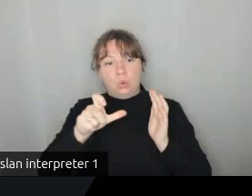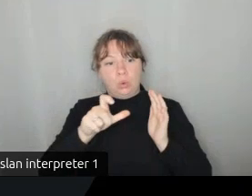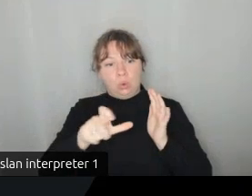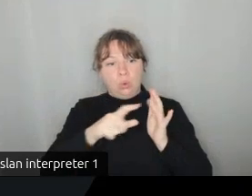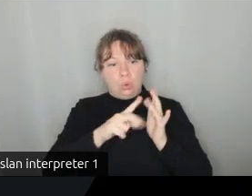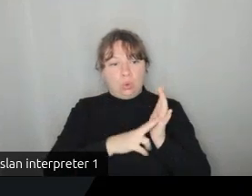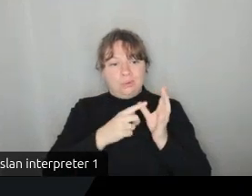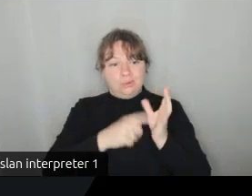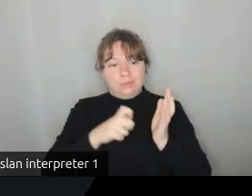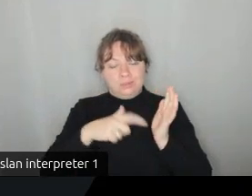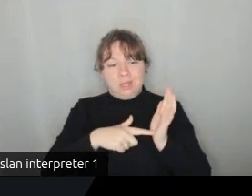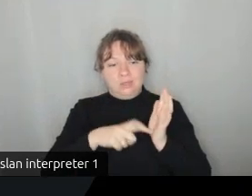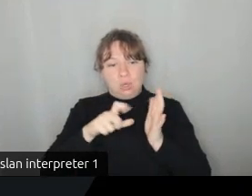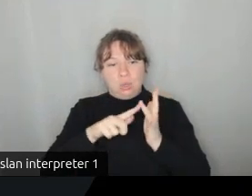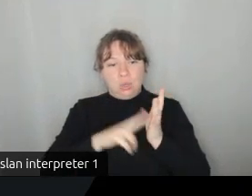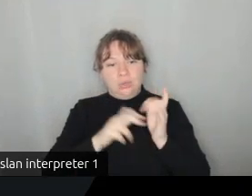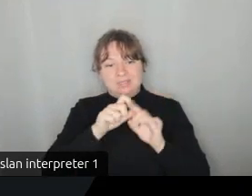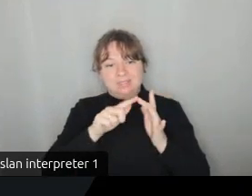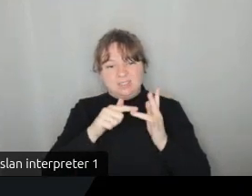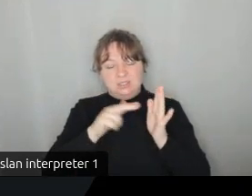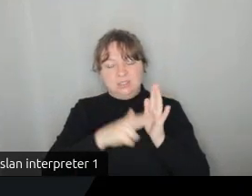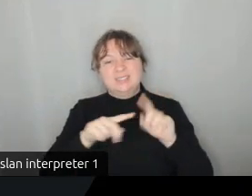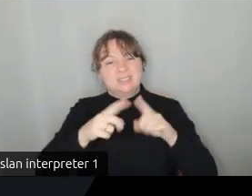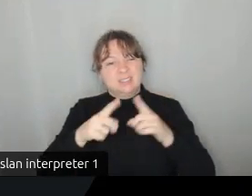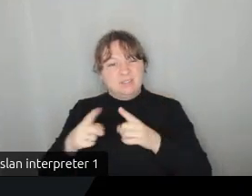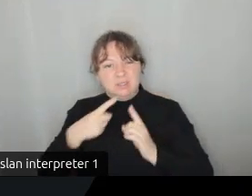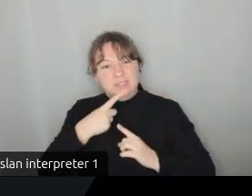Uh I'm not going to read through all of them. It's quite a mouthful and we have a few to go through,